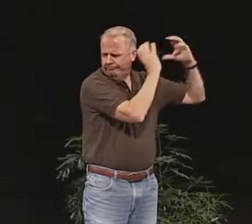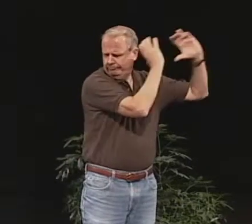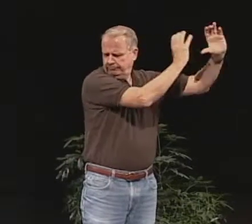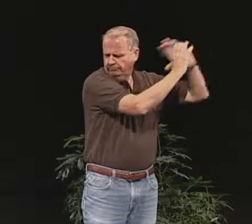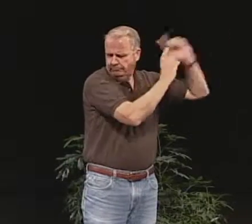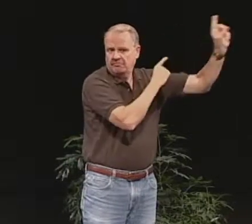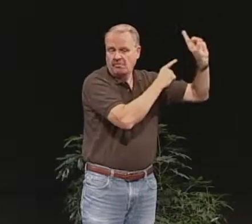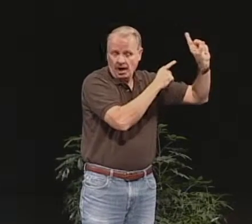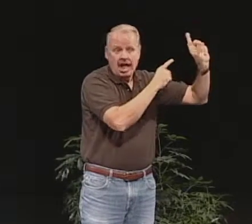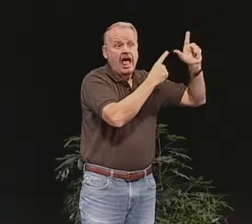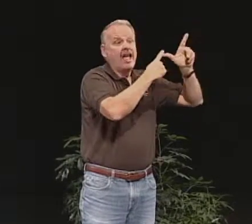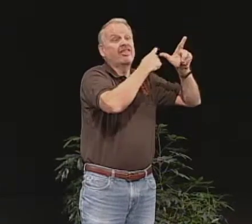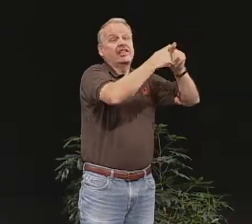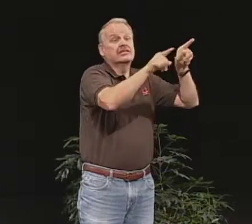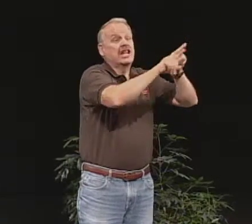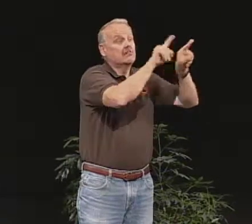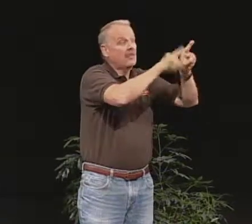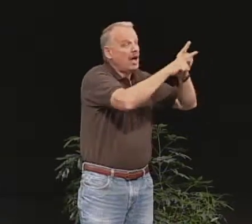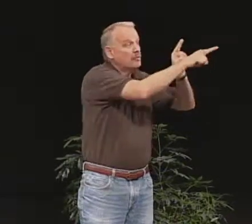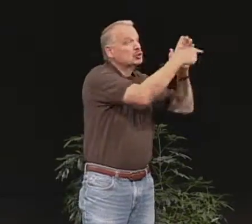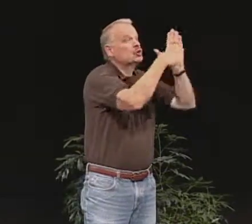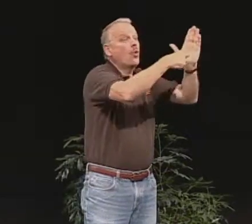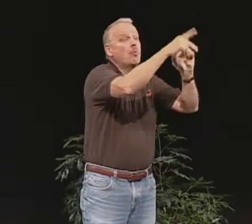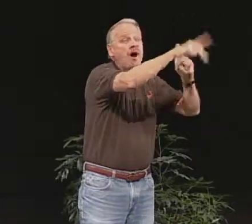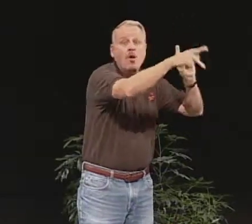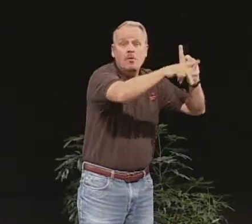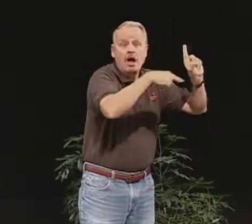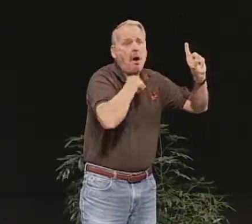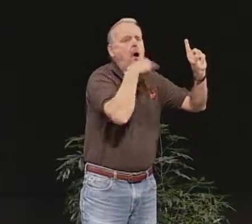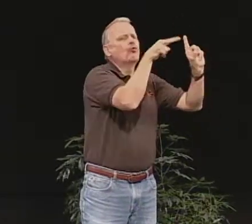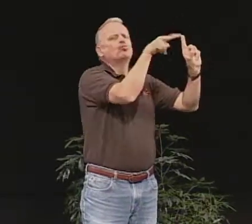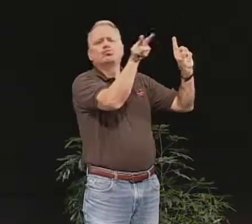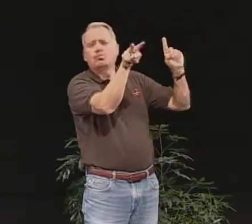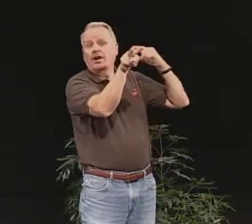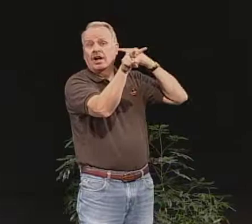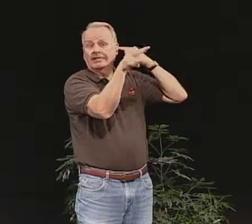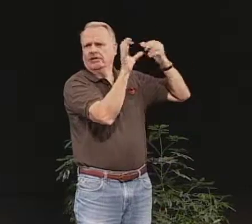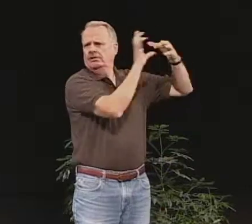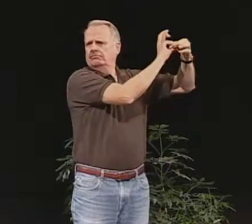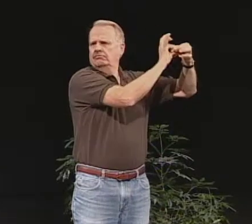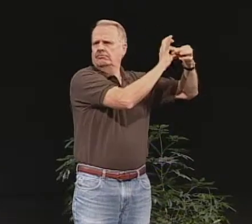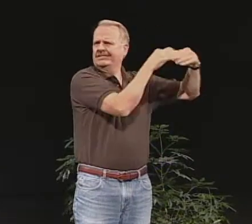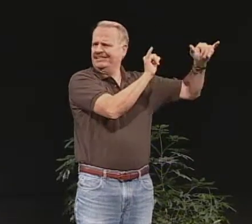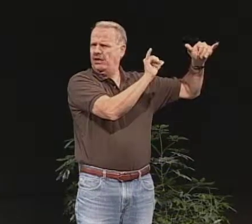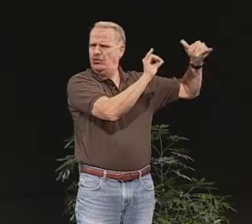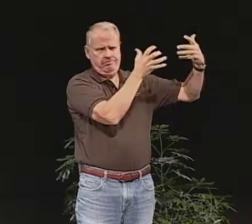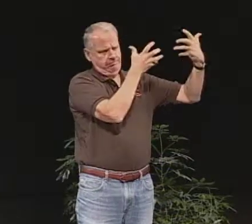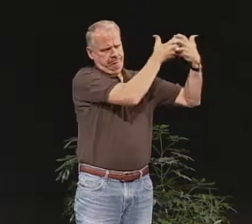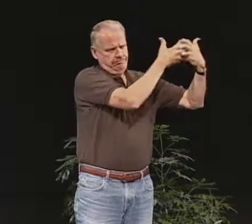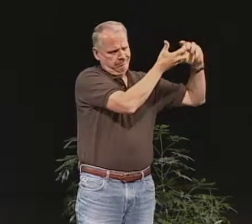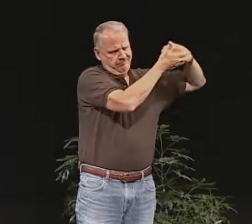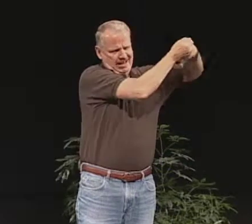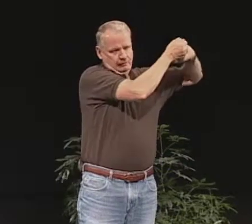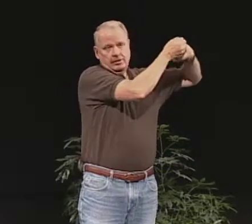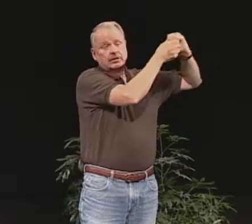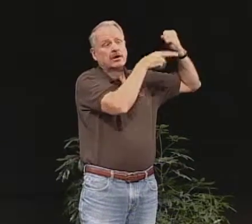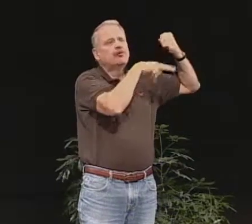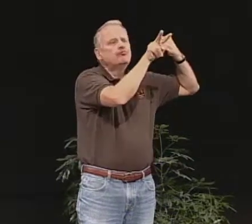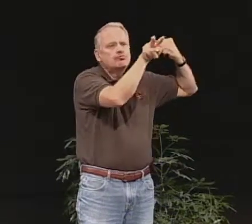with the professor by listening to the professor's presentation. At the same time, they're able to see what is visually presented